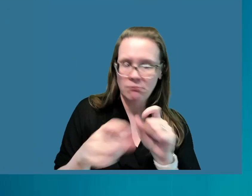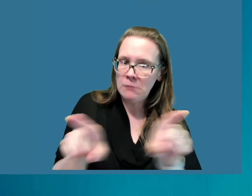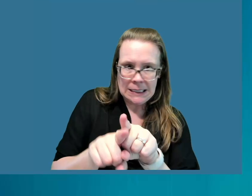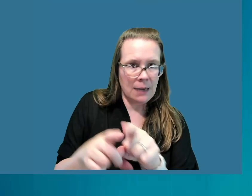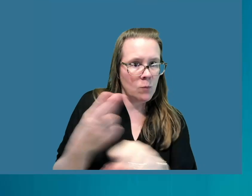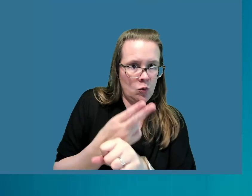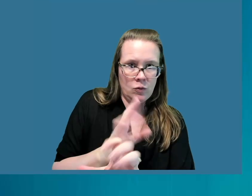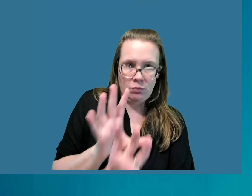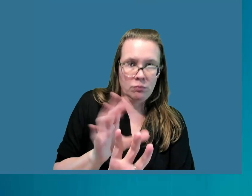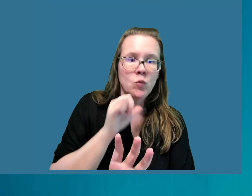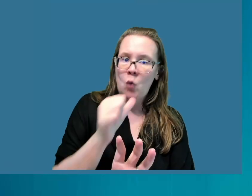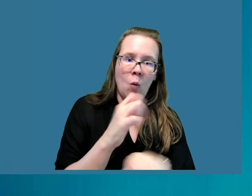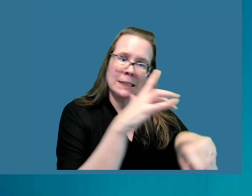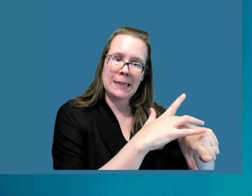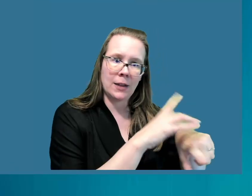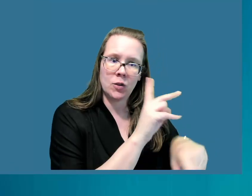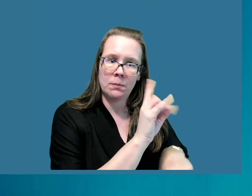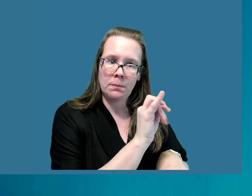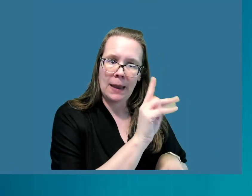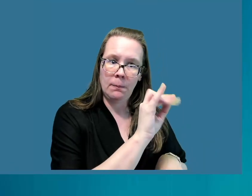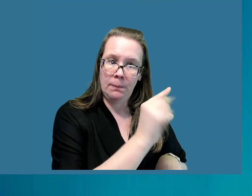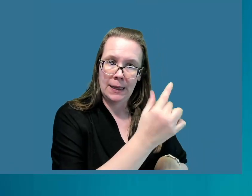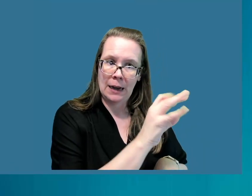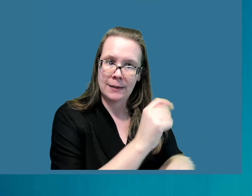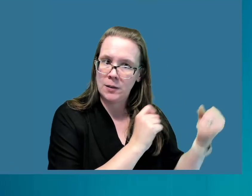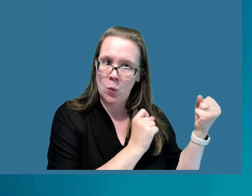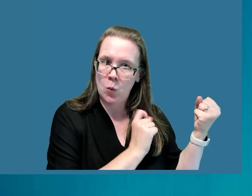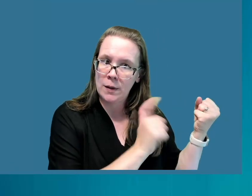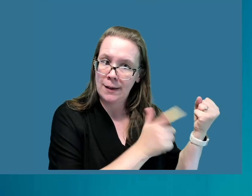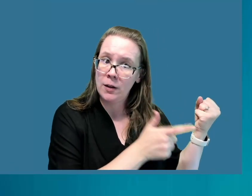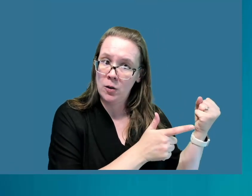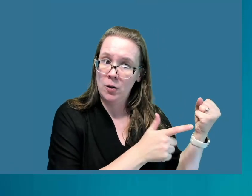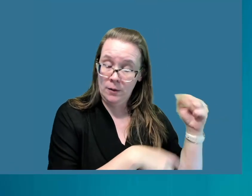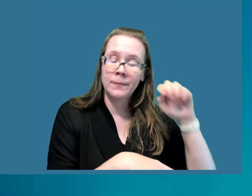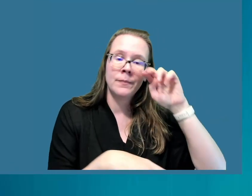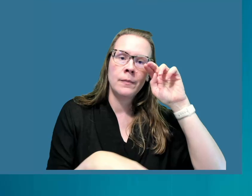for the filling. It's, um, unlike, uh, other different icing techniques where you use one